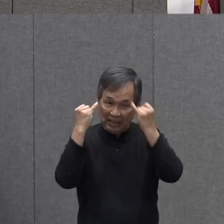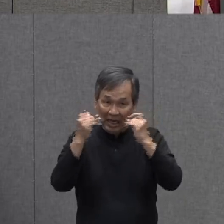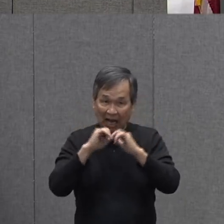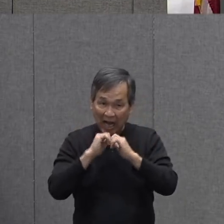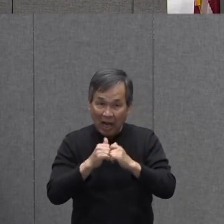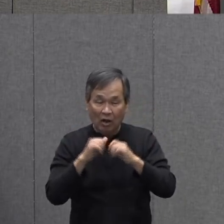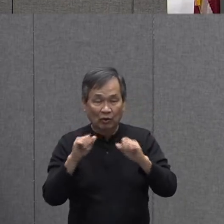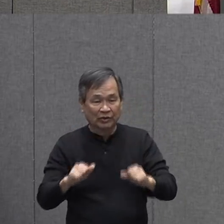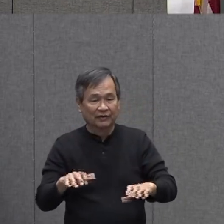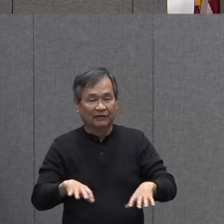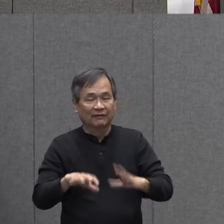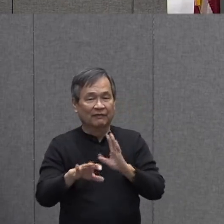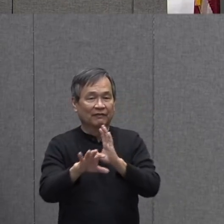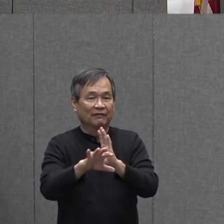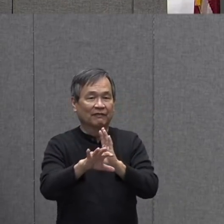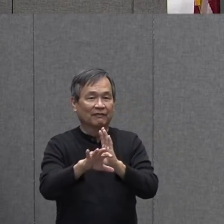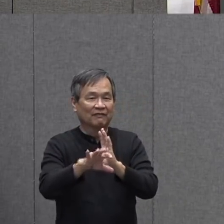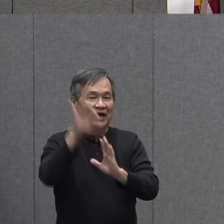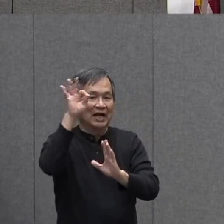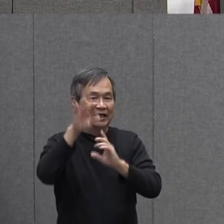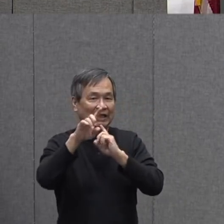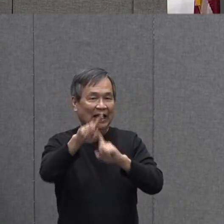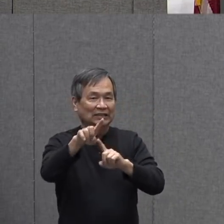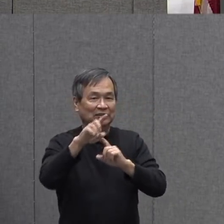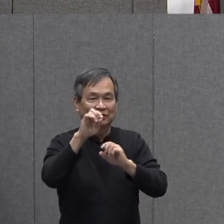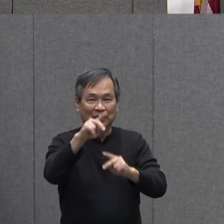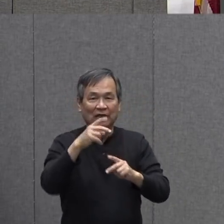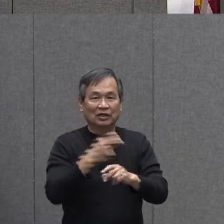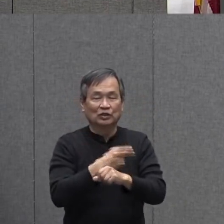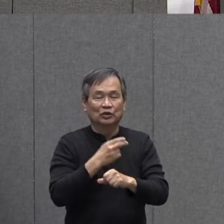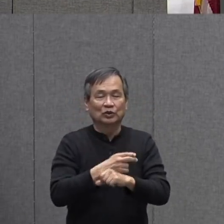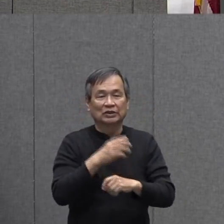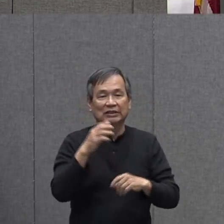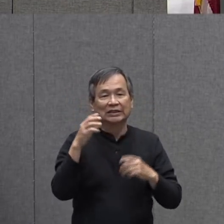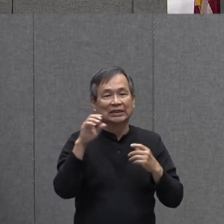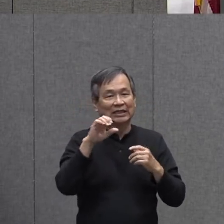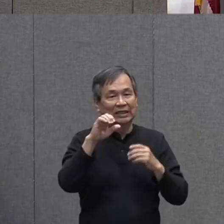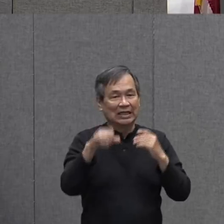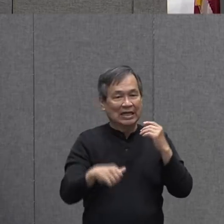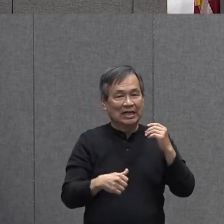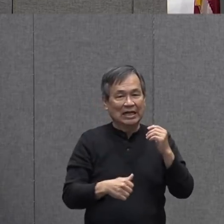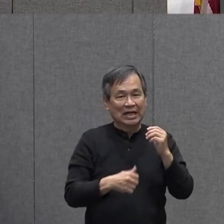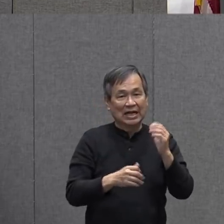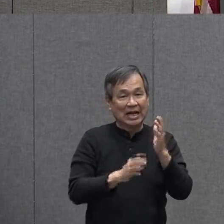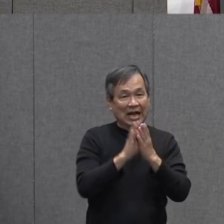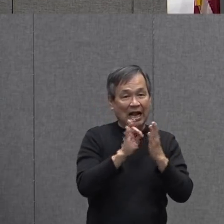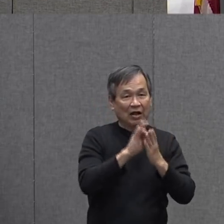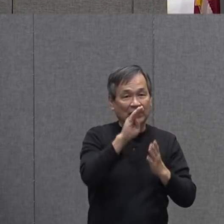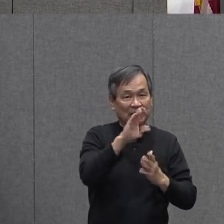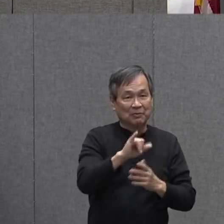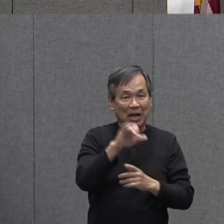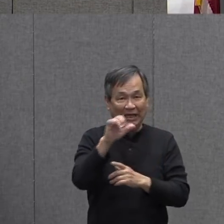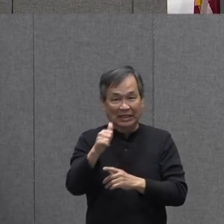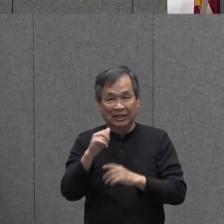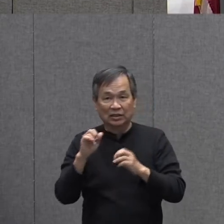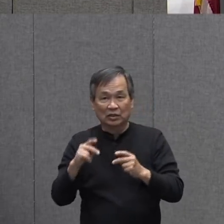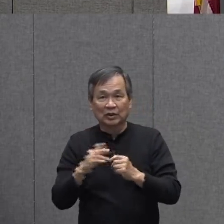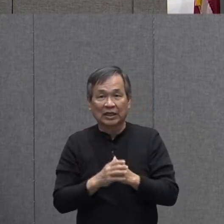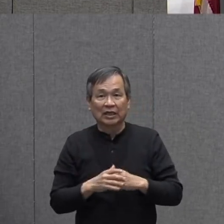which is a modified marking up the text. With that, we are doing Carol's Numbers.